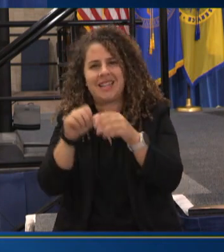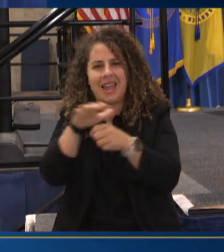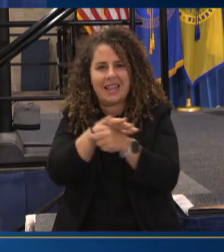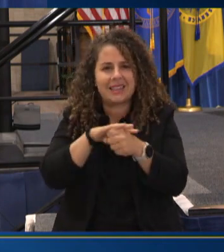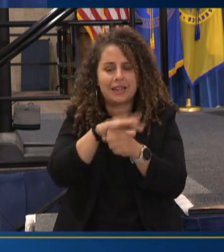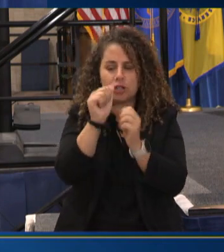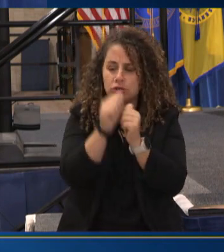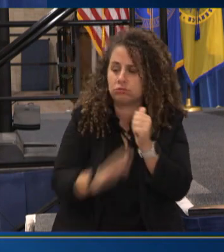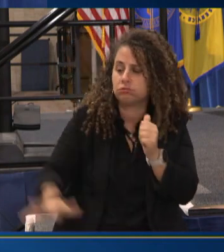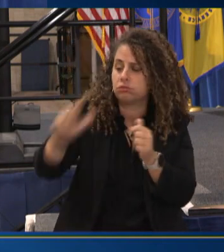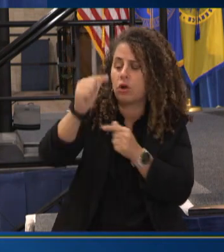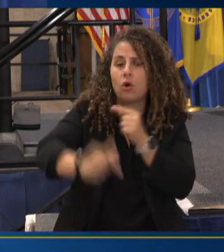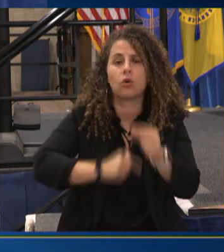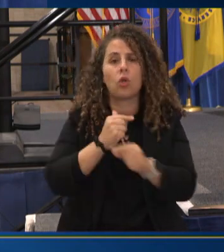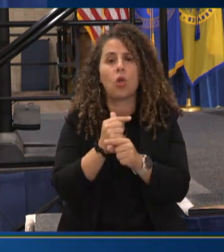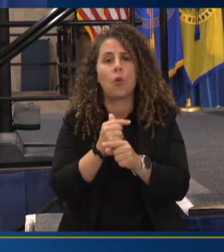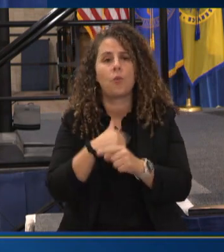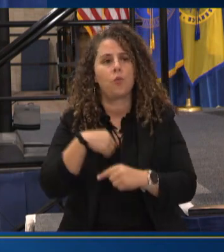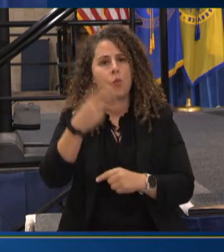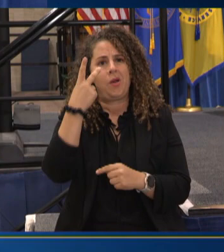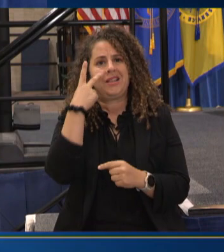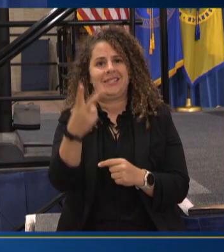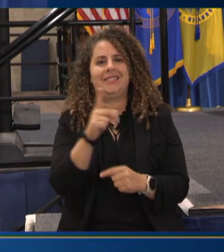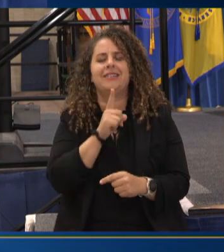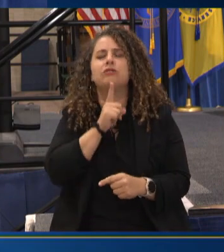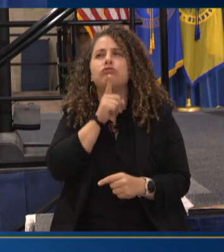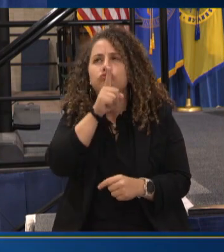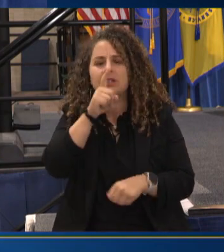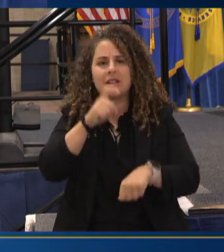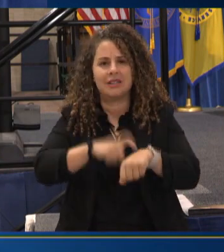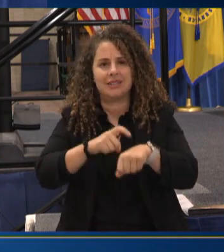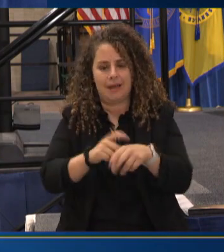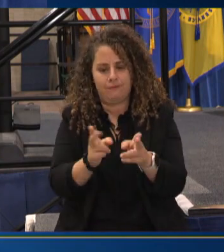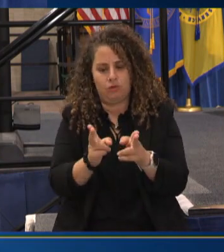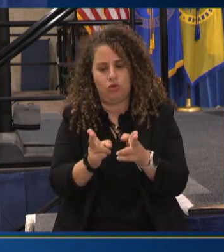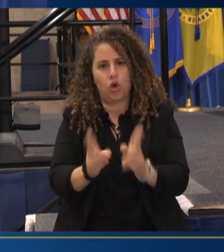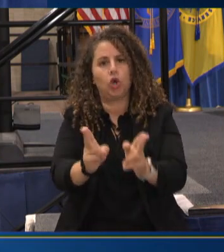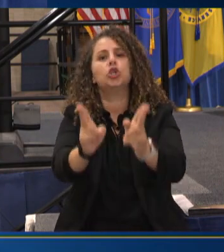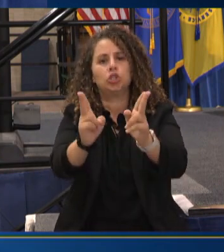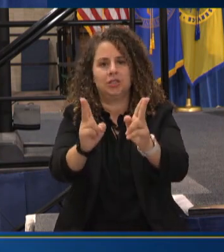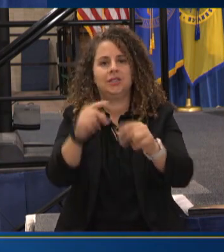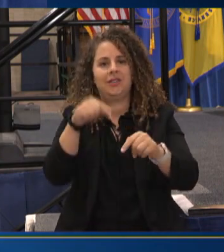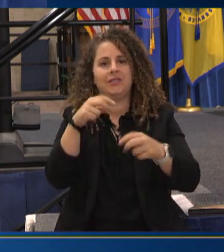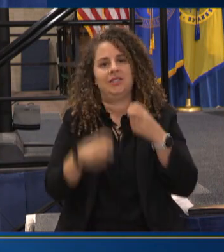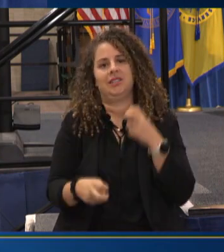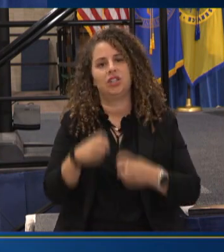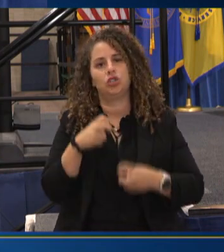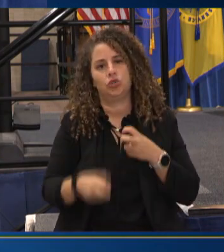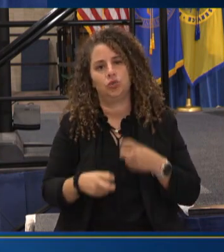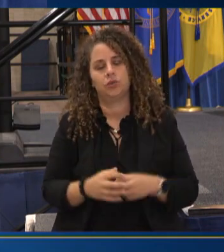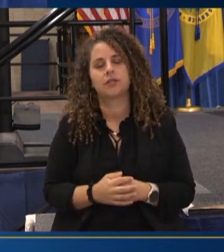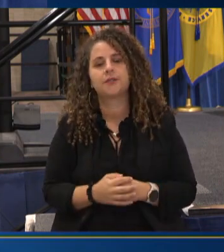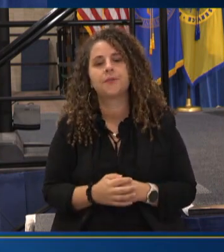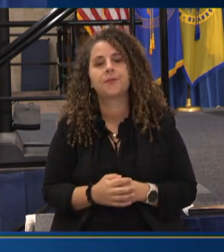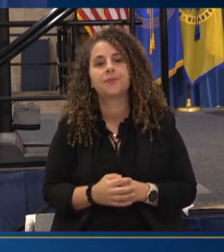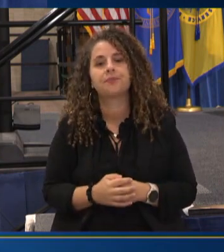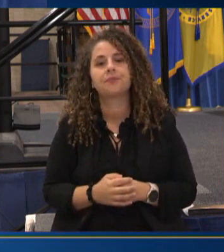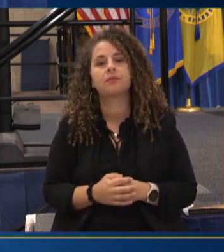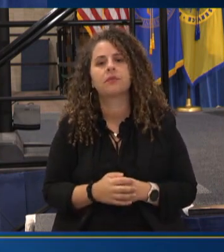globe, we're seeing in real time the urgency of these issues. And so we're really looking forward to